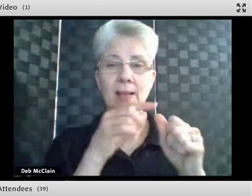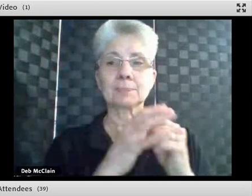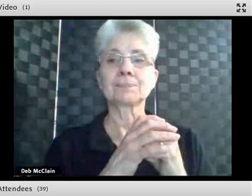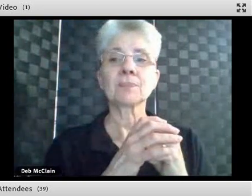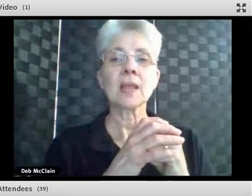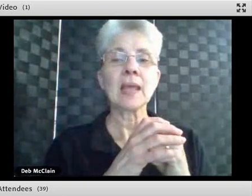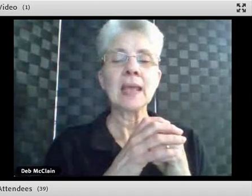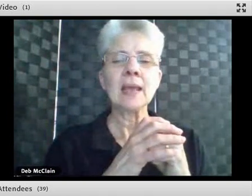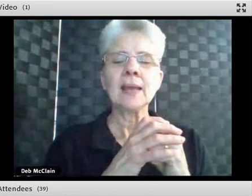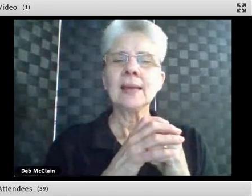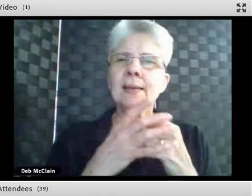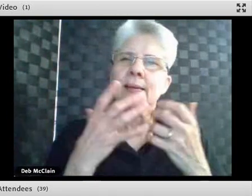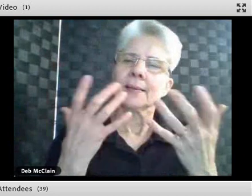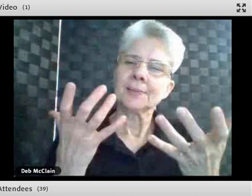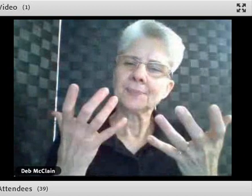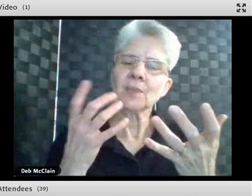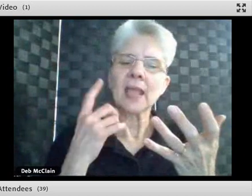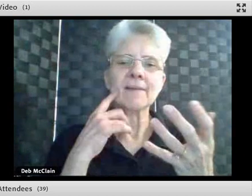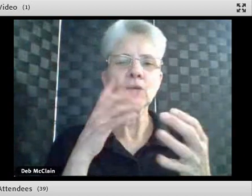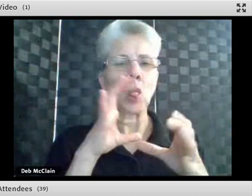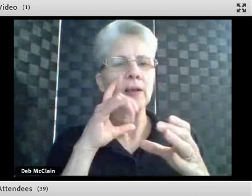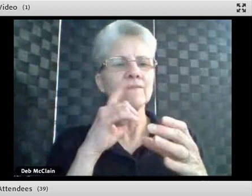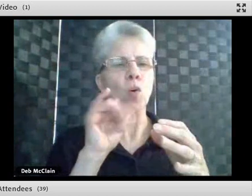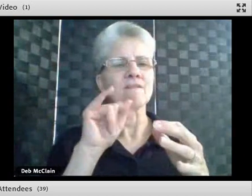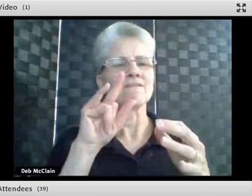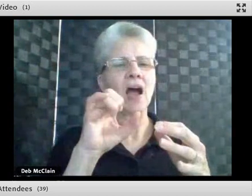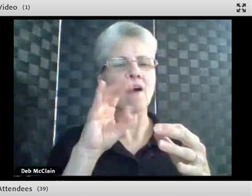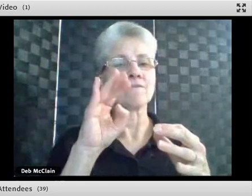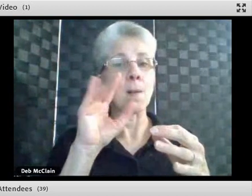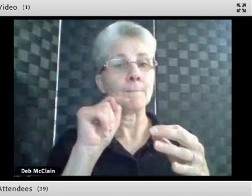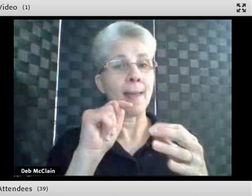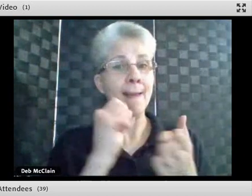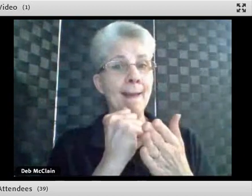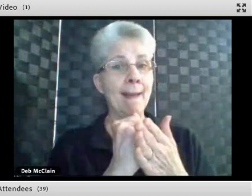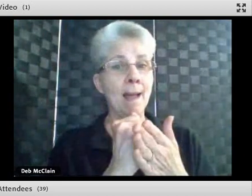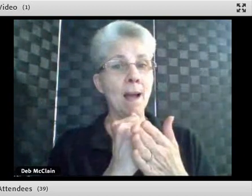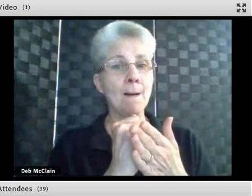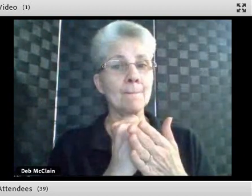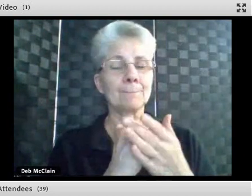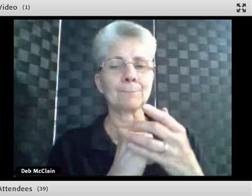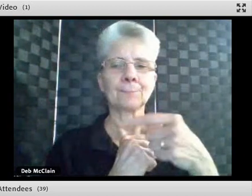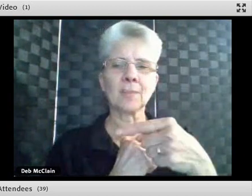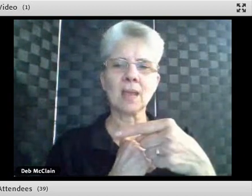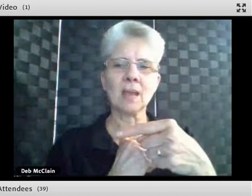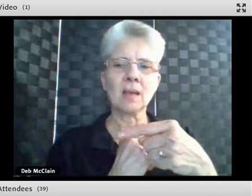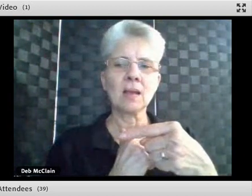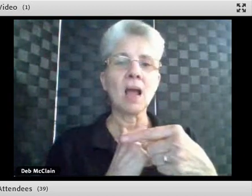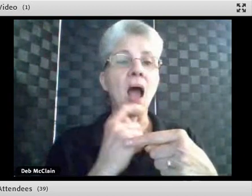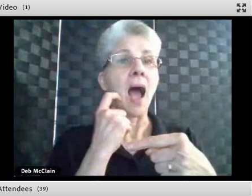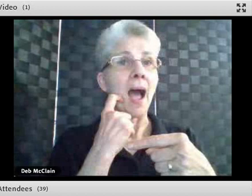If you are looking for some file format help, I listed the two resources I mentioned earlier here: